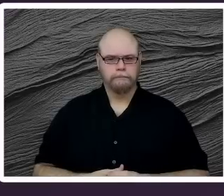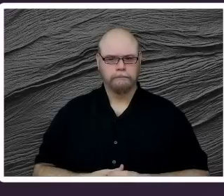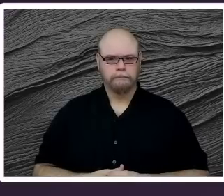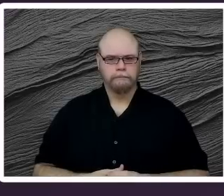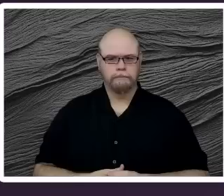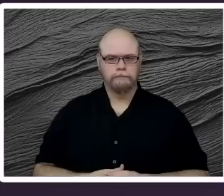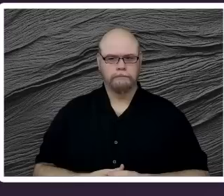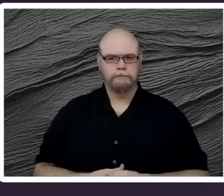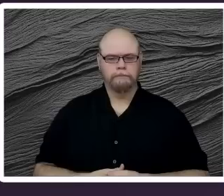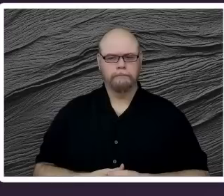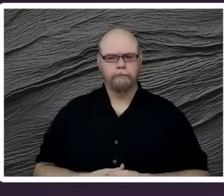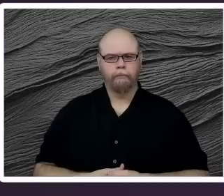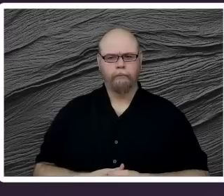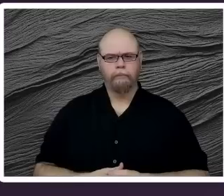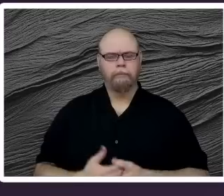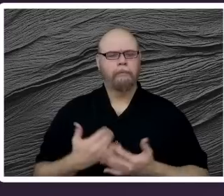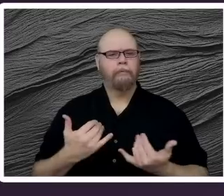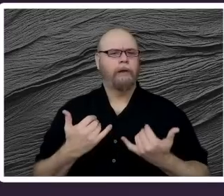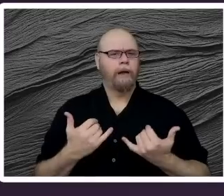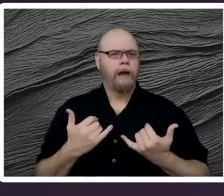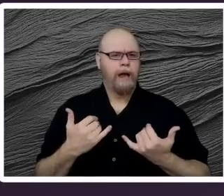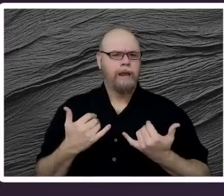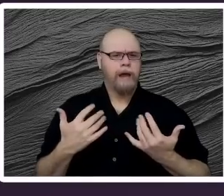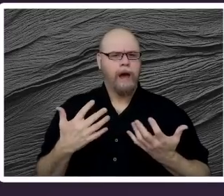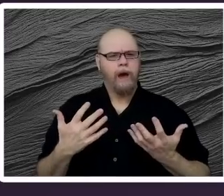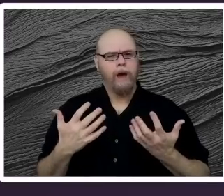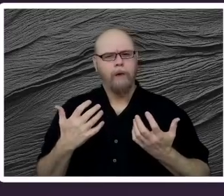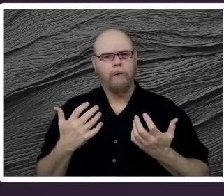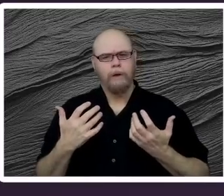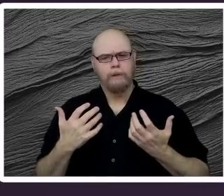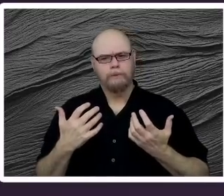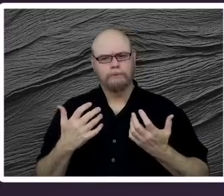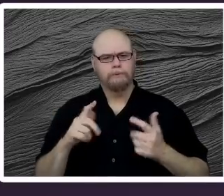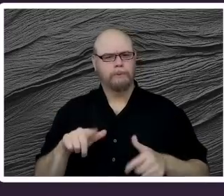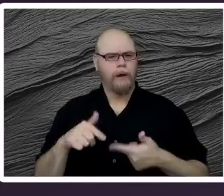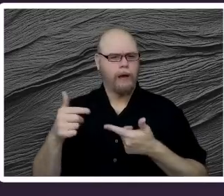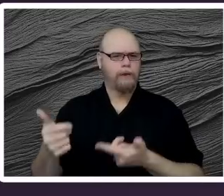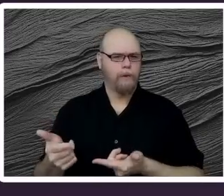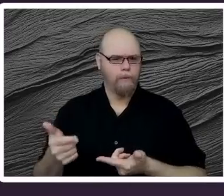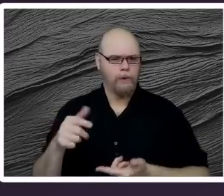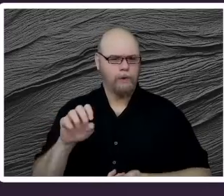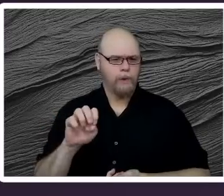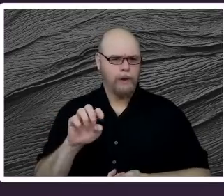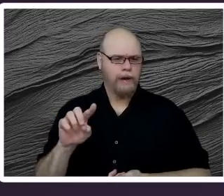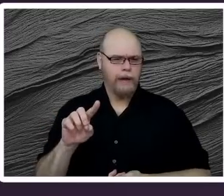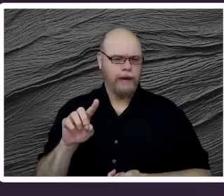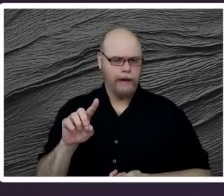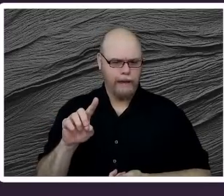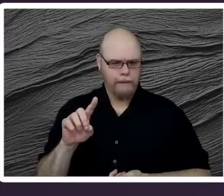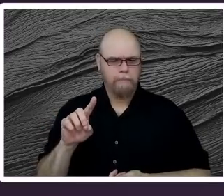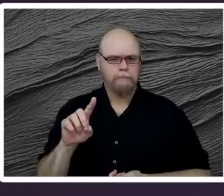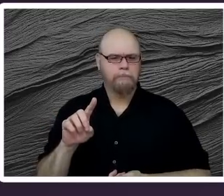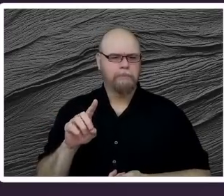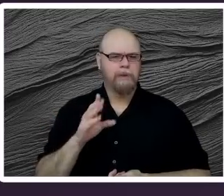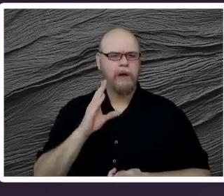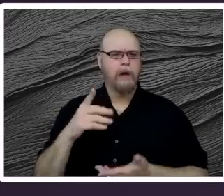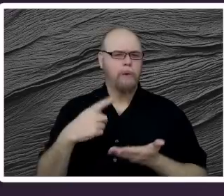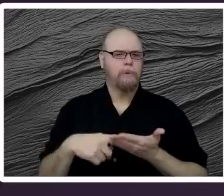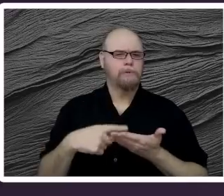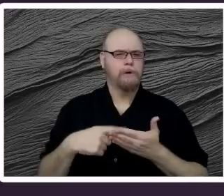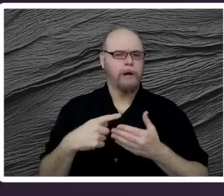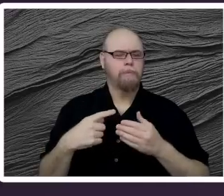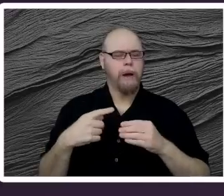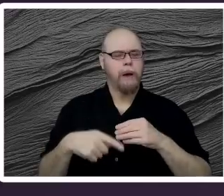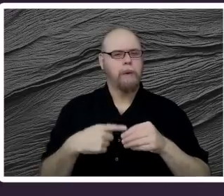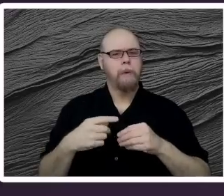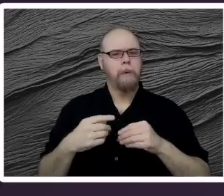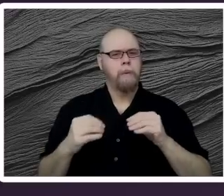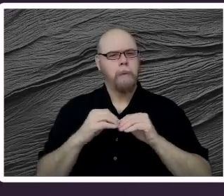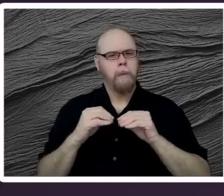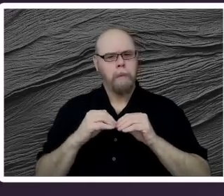Now I would like to hand it over to Ed who will go over additional uses for posters and exhibits.